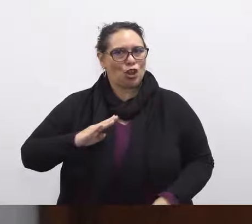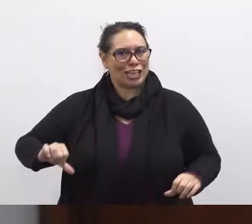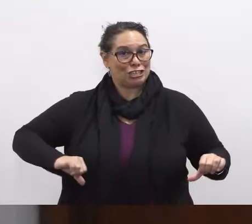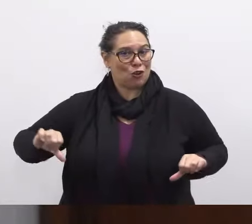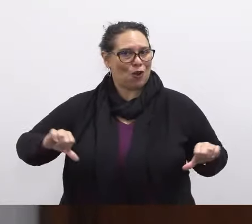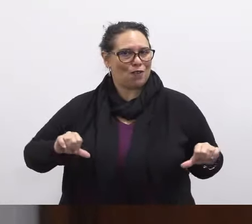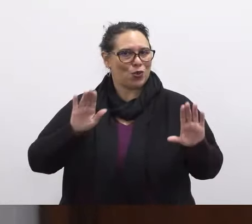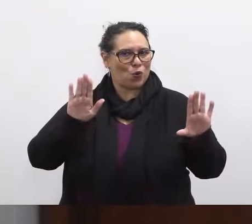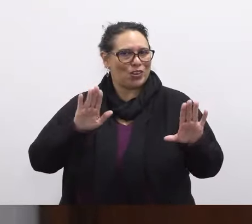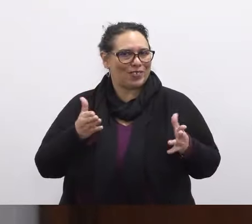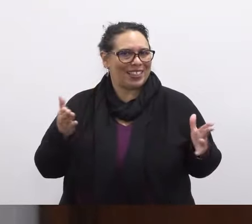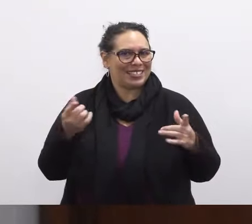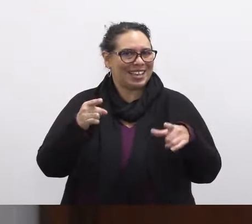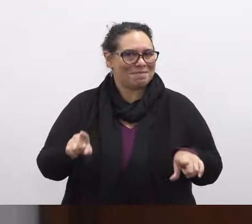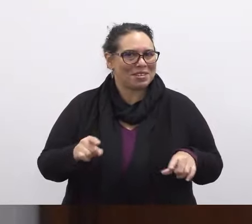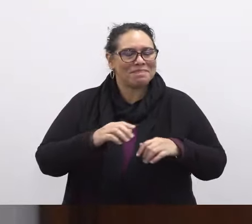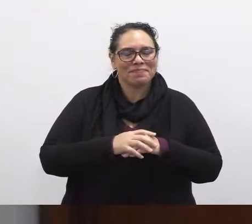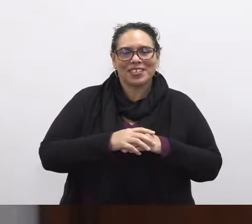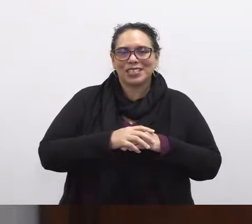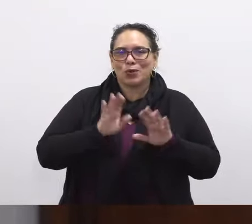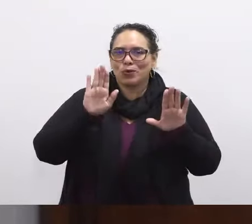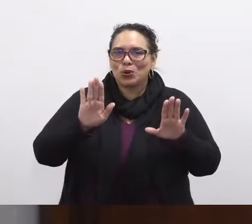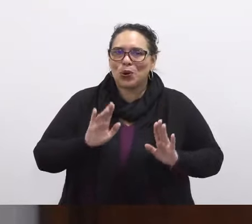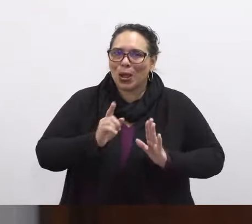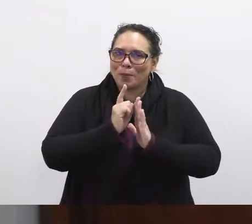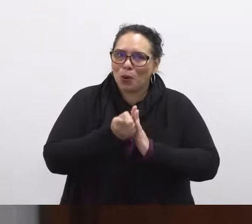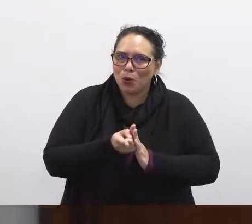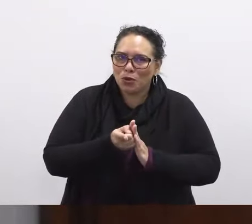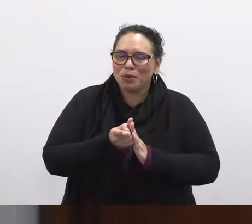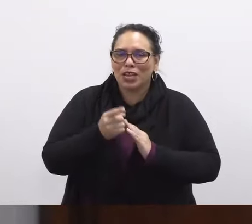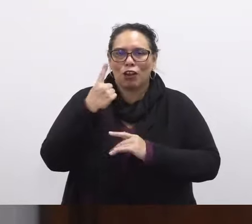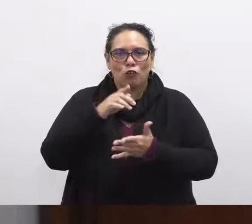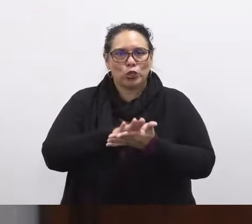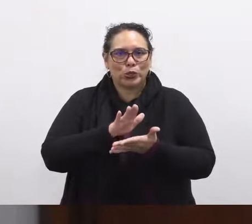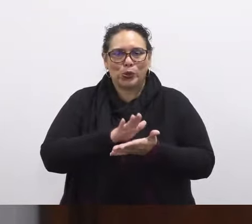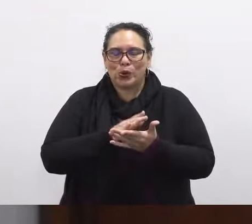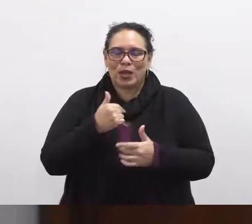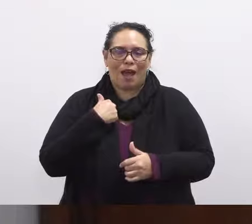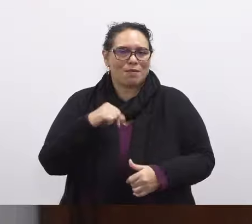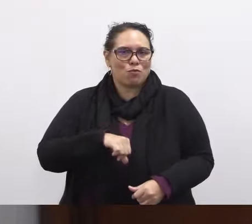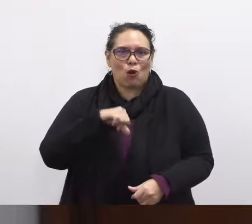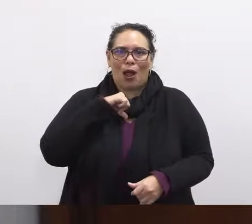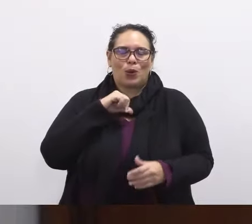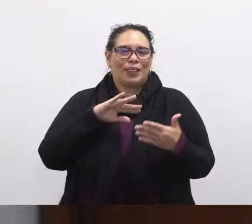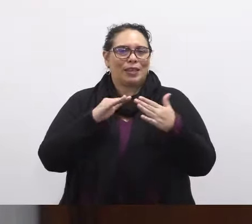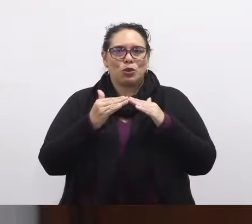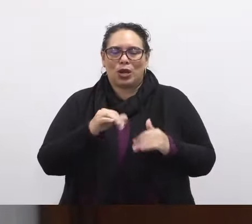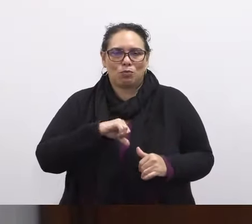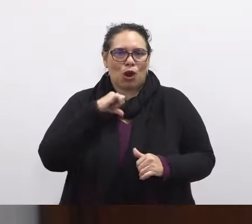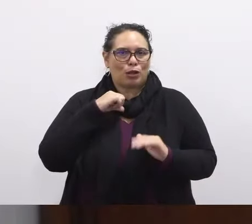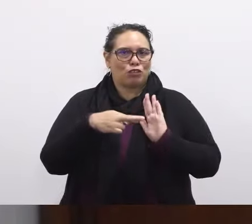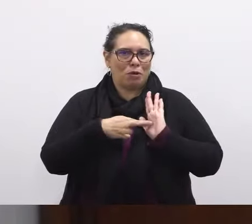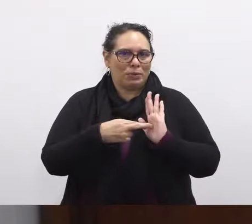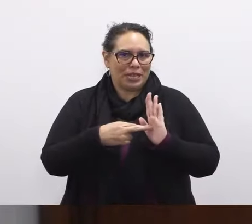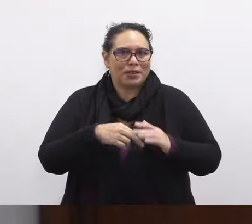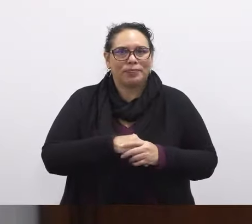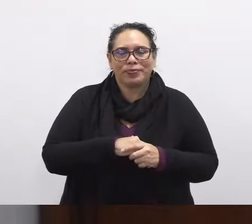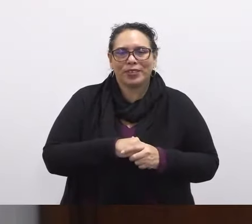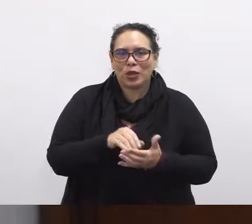happening was really a great moment for a school that I am so proud and a community that I'm so proud to represent. So kudos to all of them.